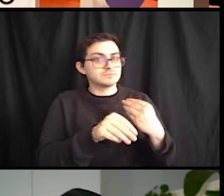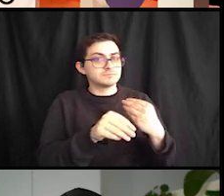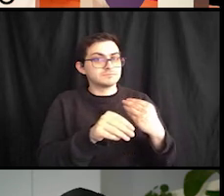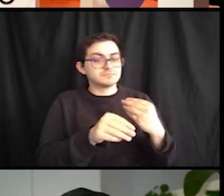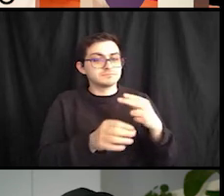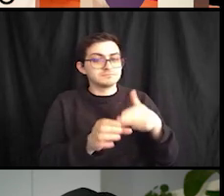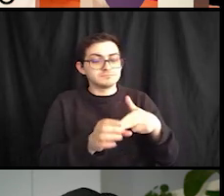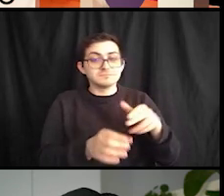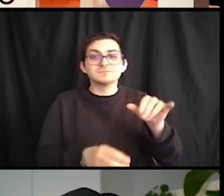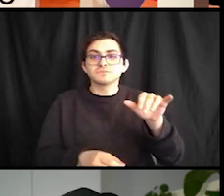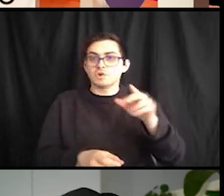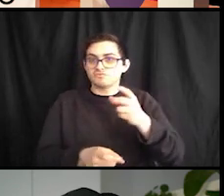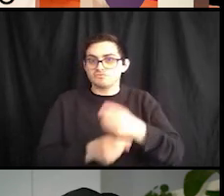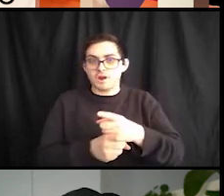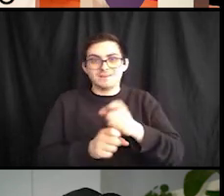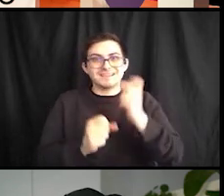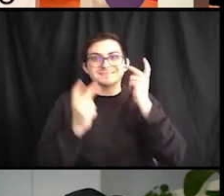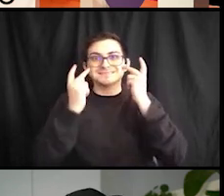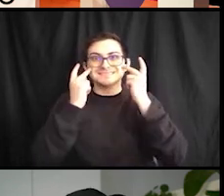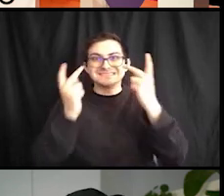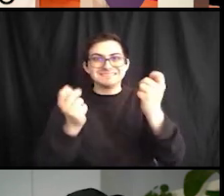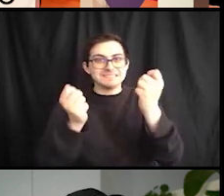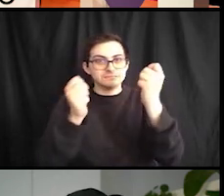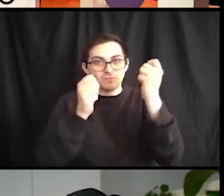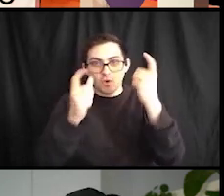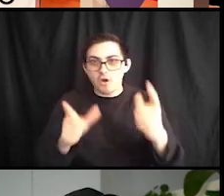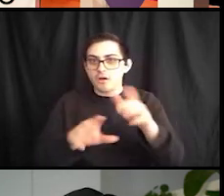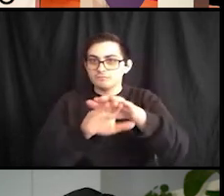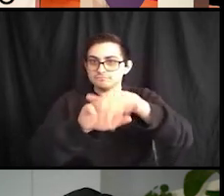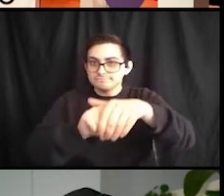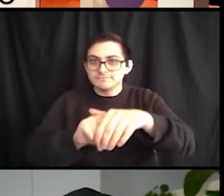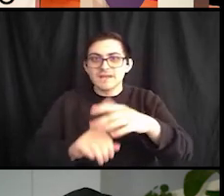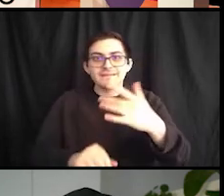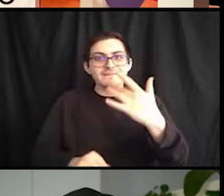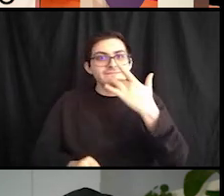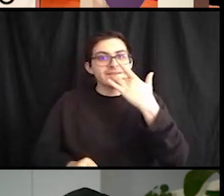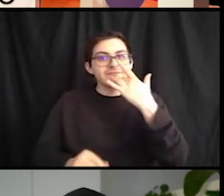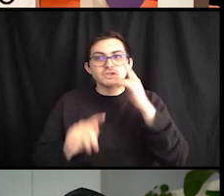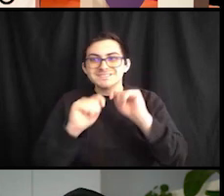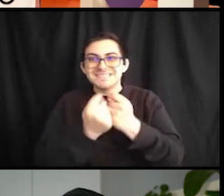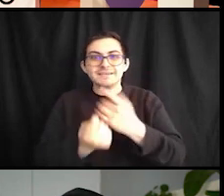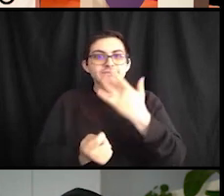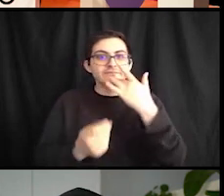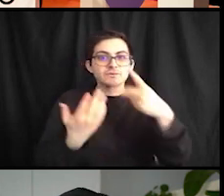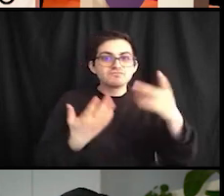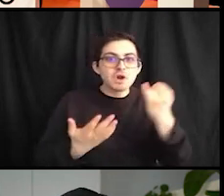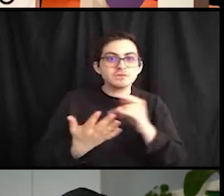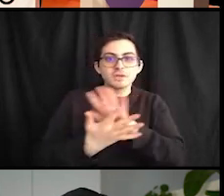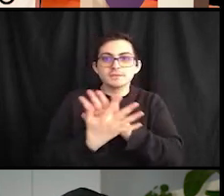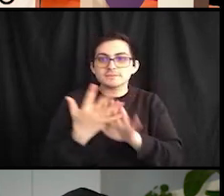that you viewed, files in your file browser, favorite teams and projects. And actually this office hours Jam file,